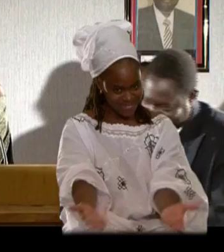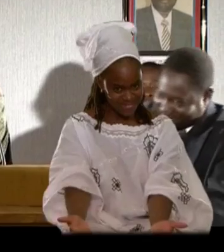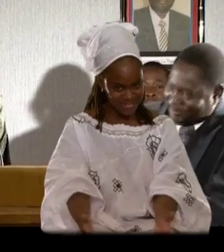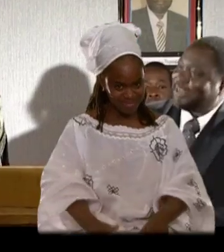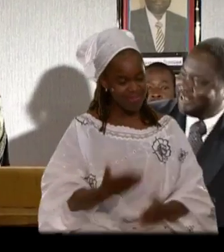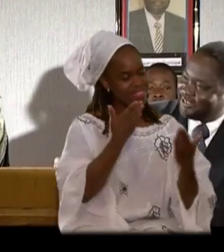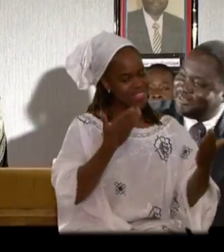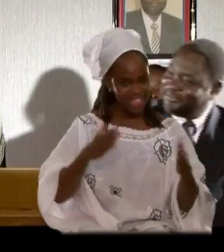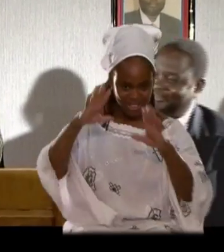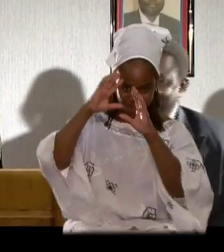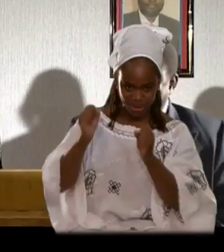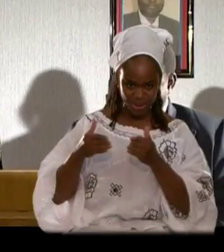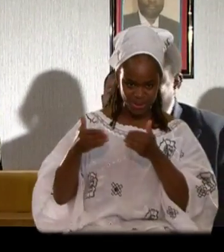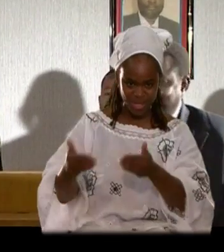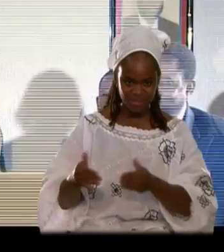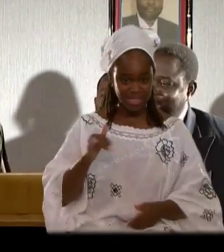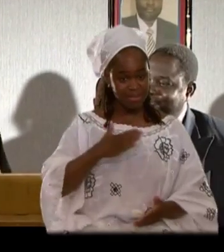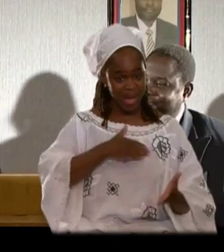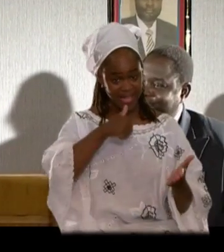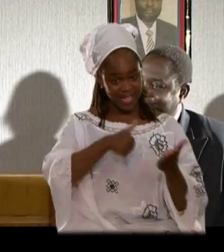Go ahead. This is my letter: